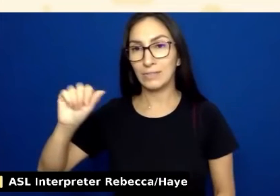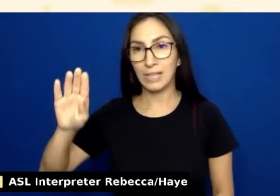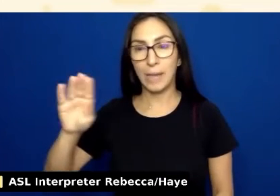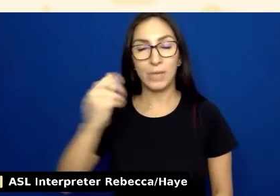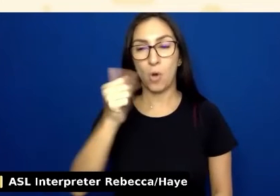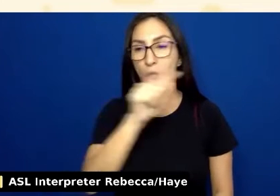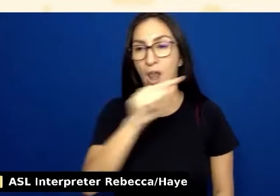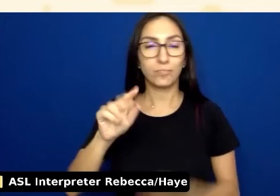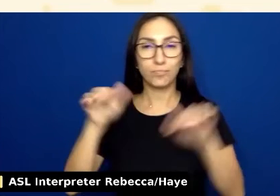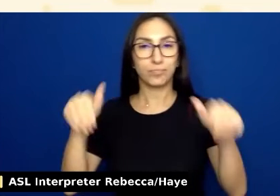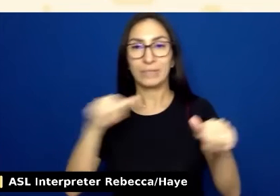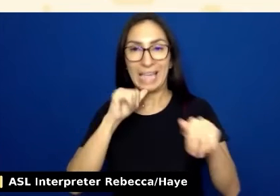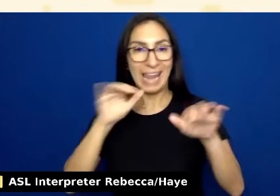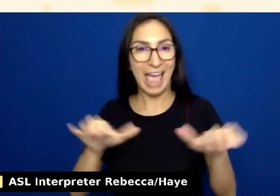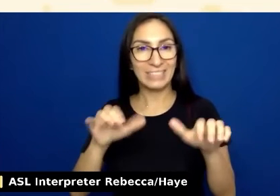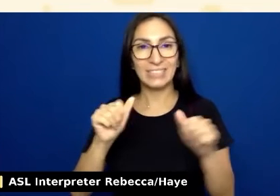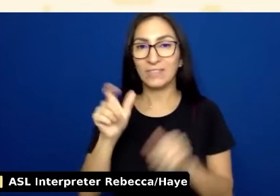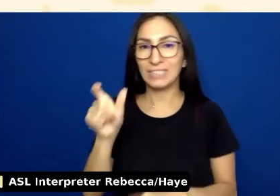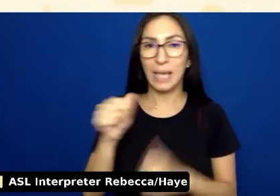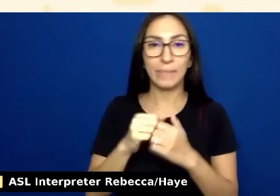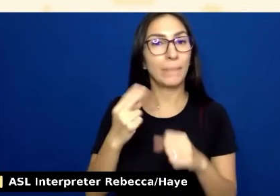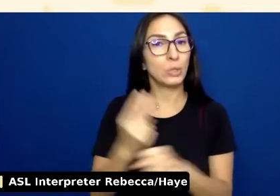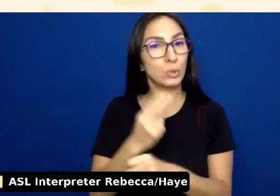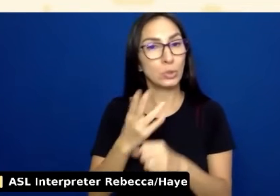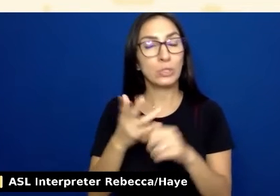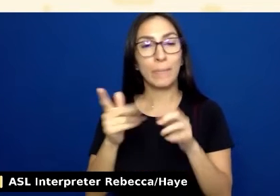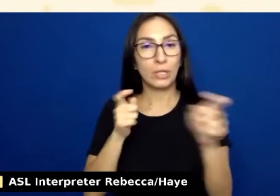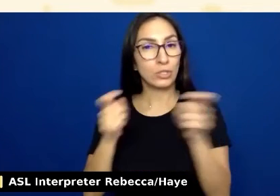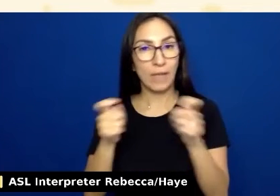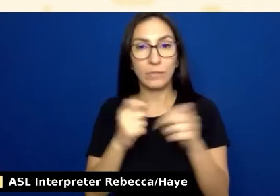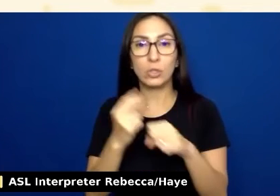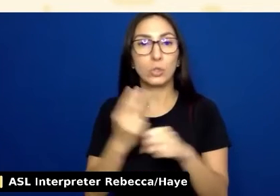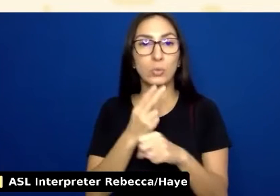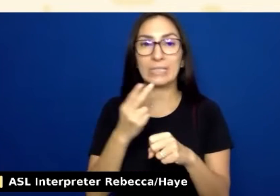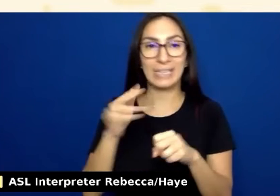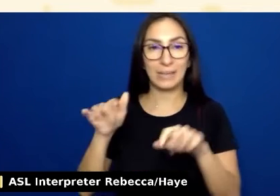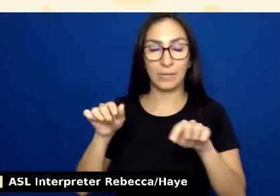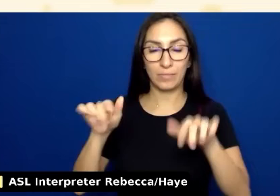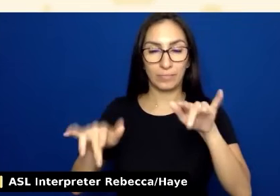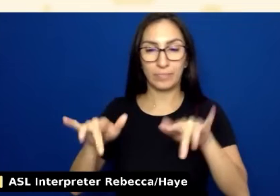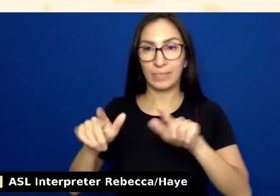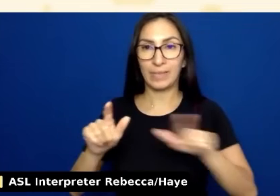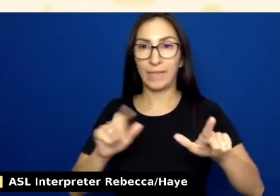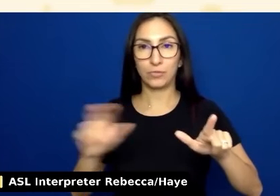using the arrow keys. Once you select any of the inactive tabs, the remaining tabs